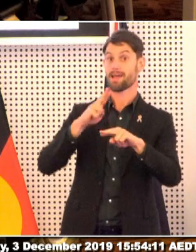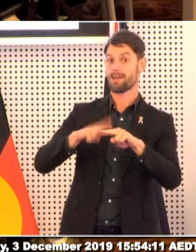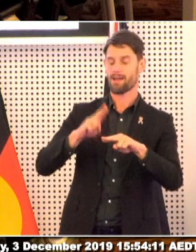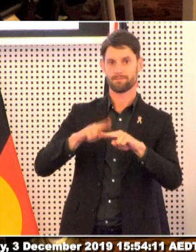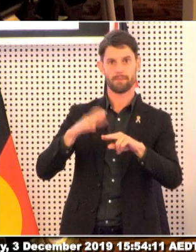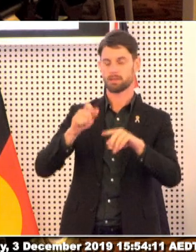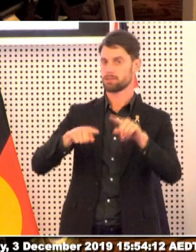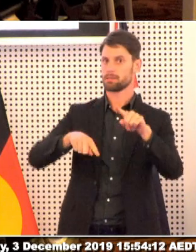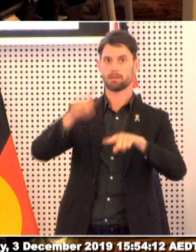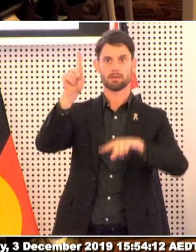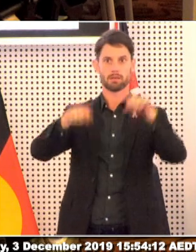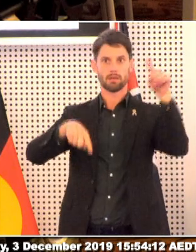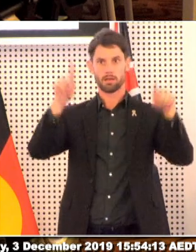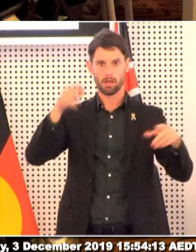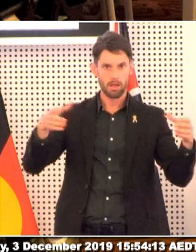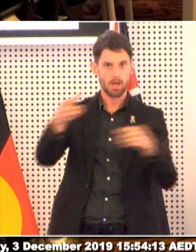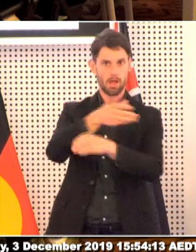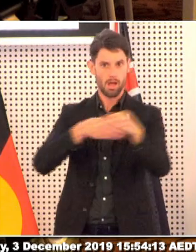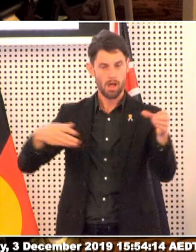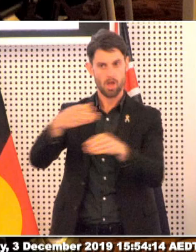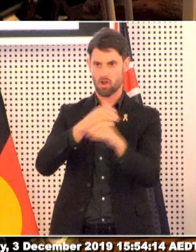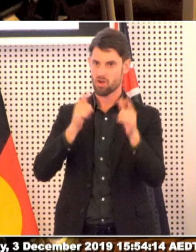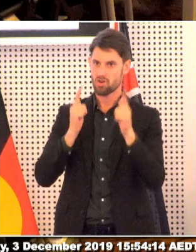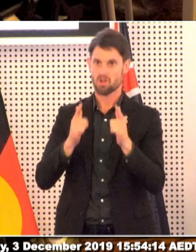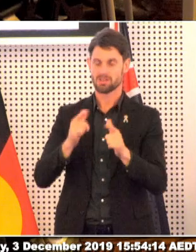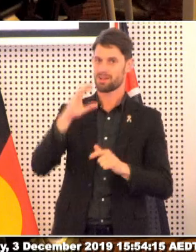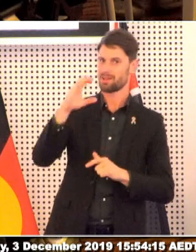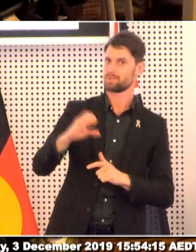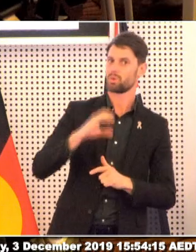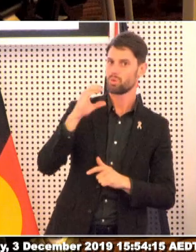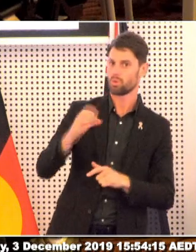there’s a high level of casual staff working in group homes.